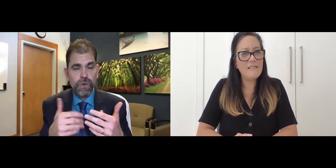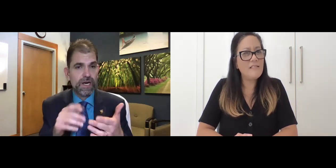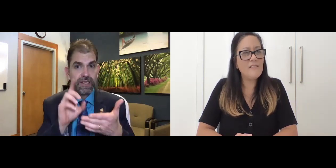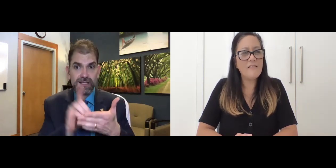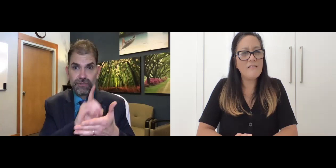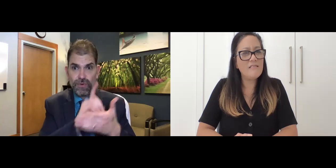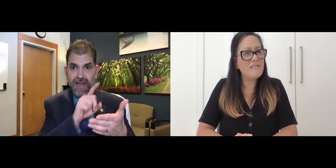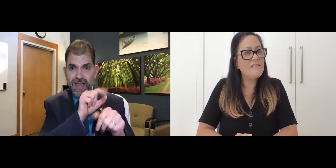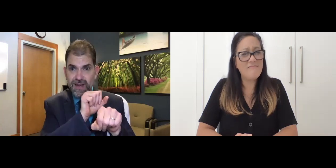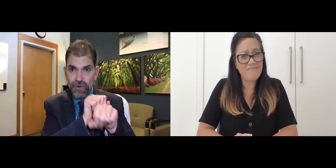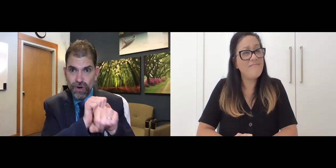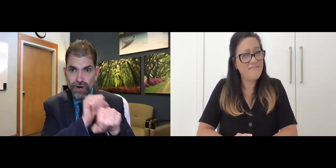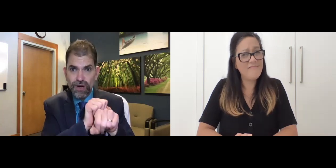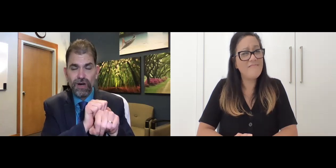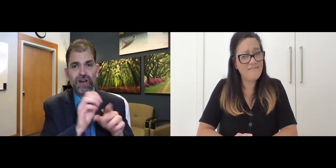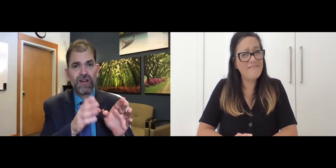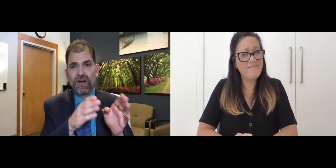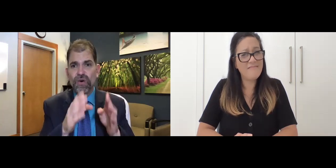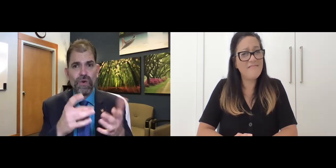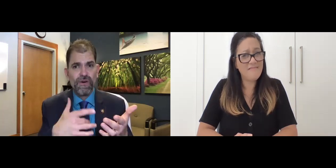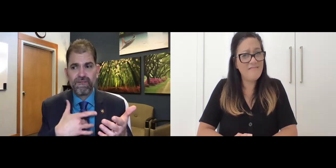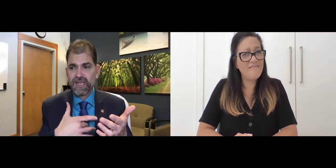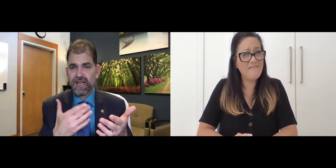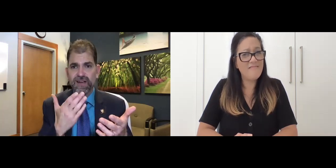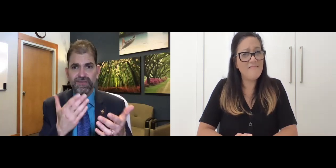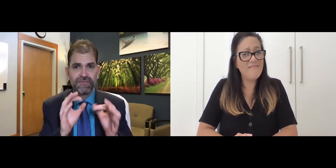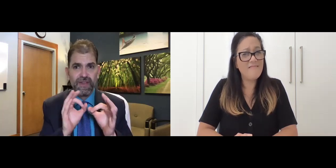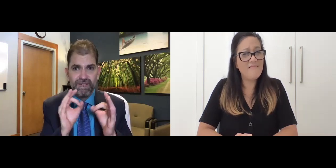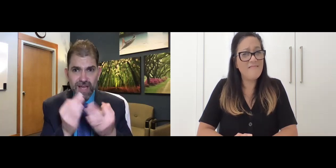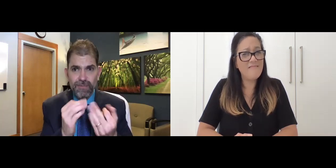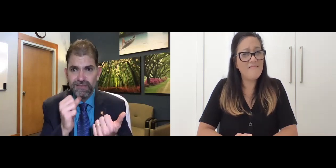they just feel like the discrimination is rampant in the workplace,